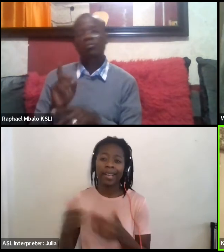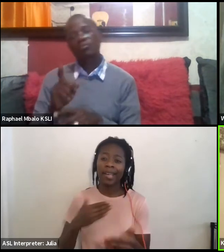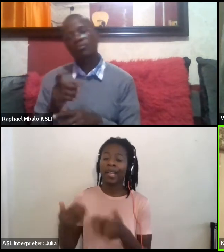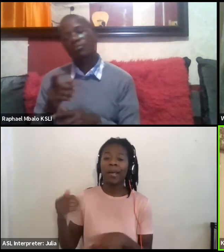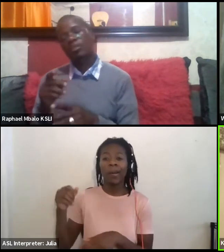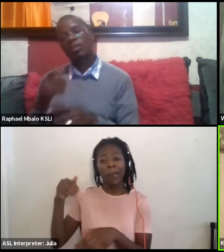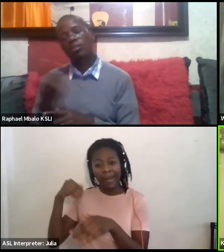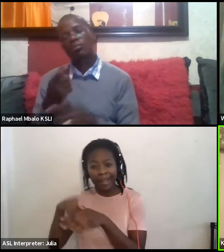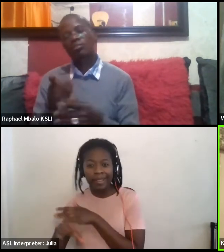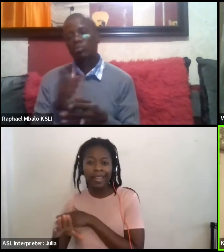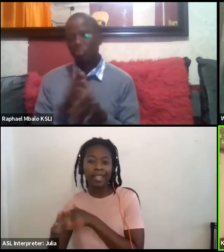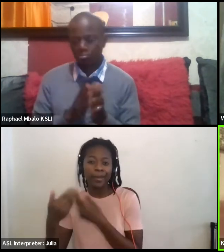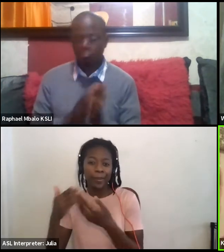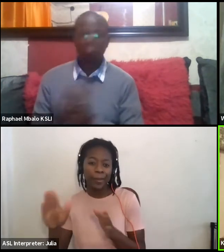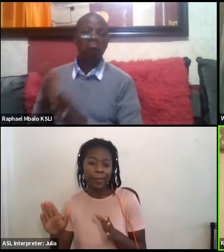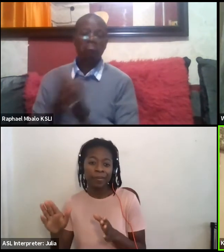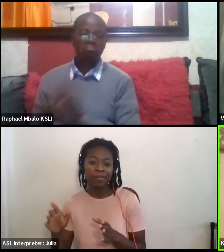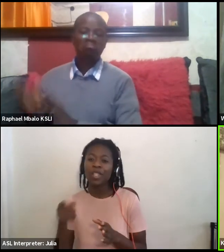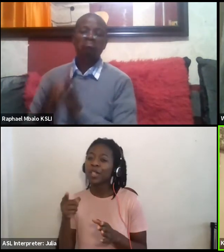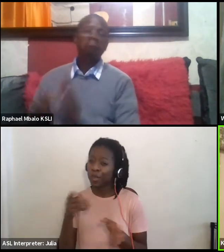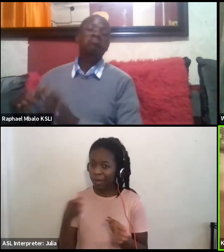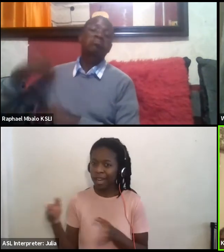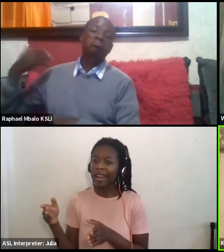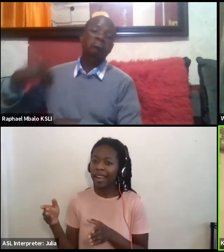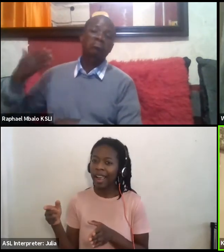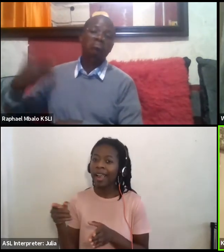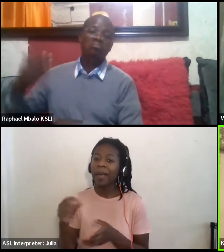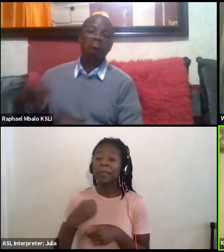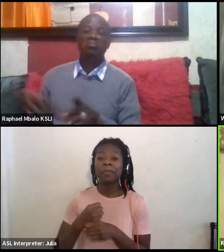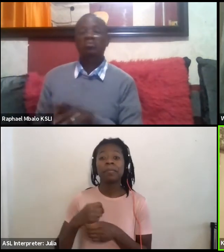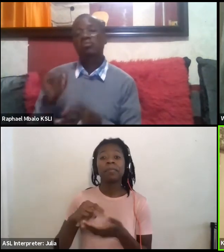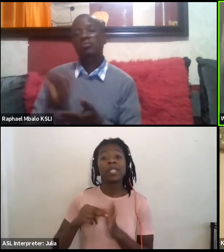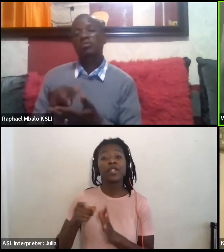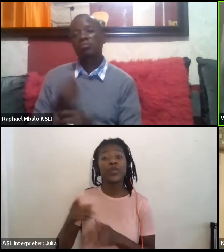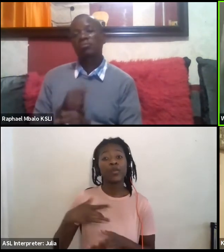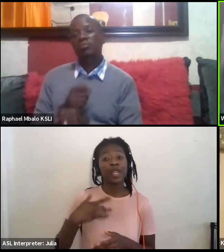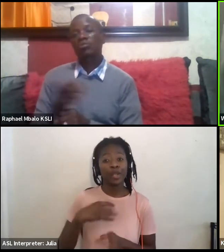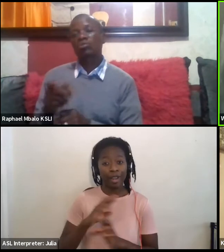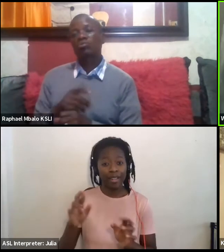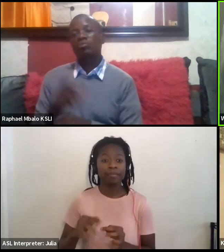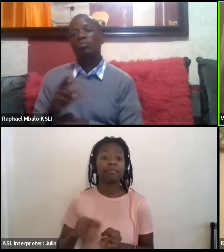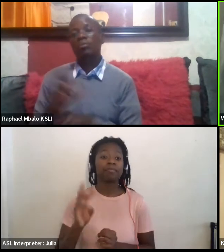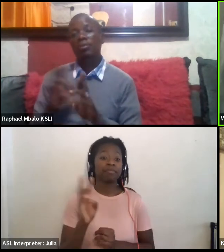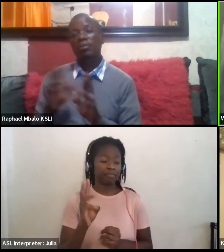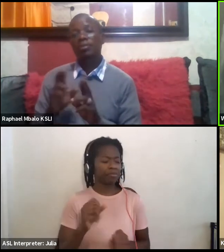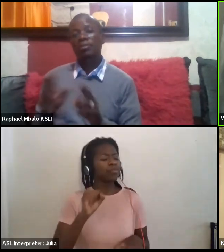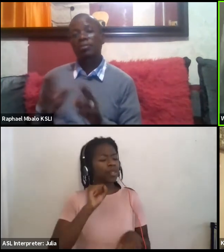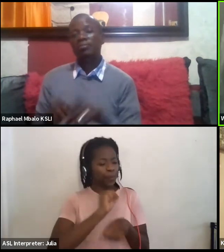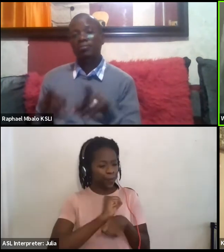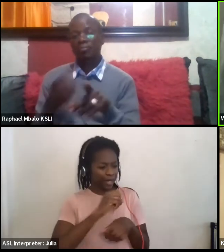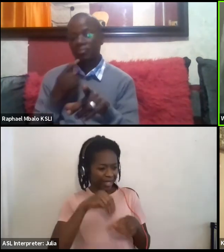and the fact that you're preparing is what makes you ready. Go ahead. It's a work in progress, I'm not going to lie,